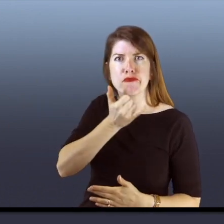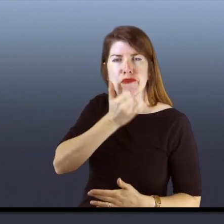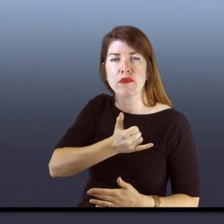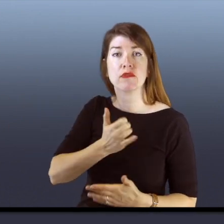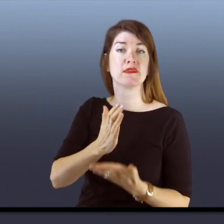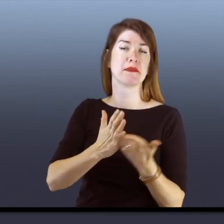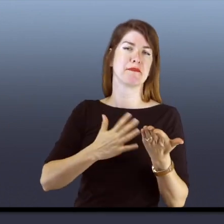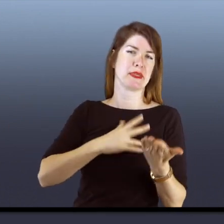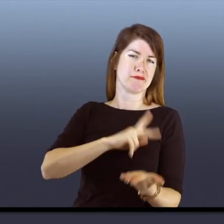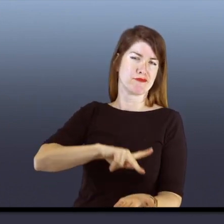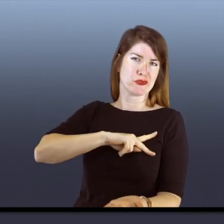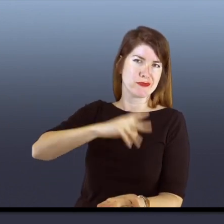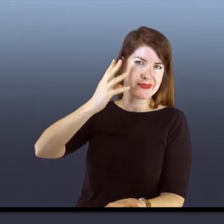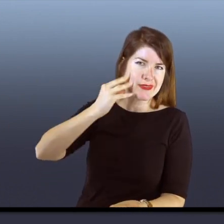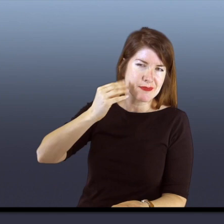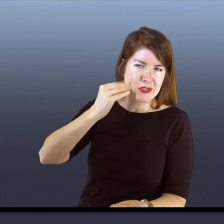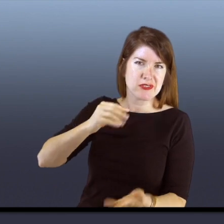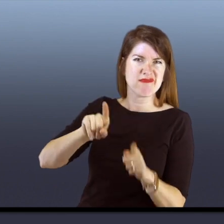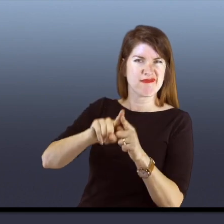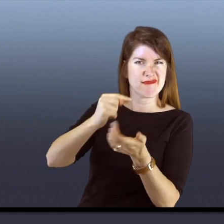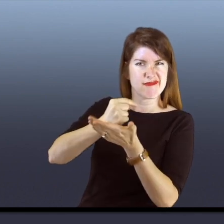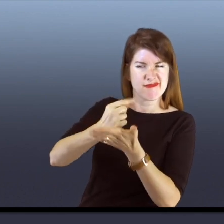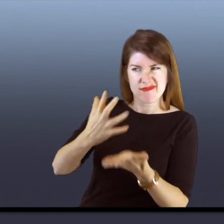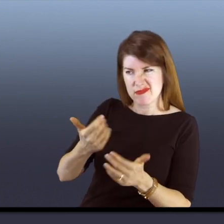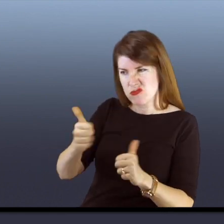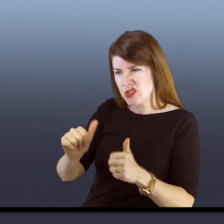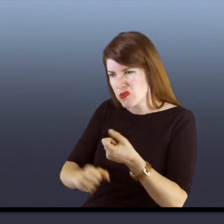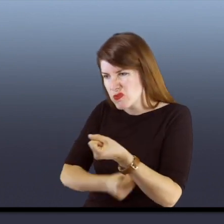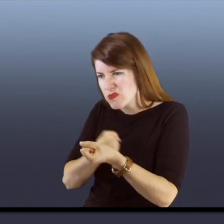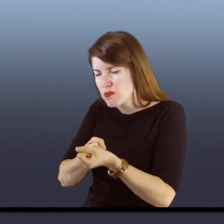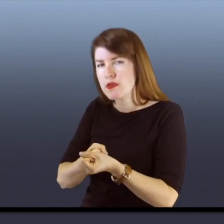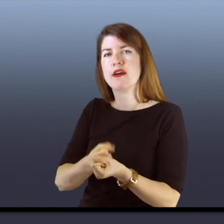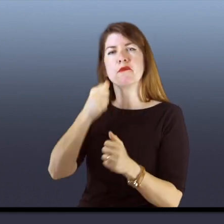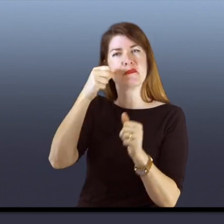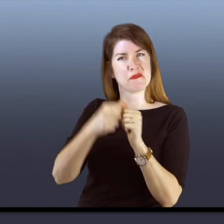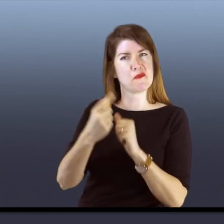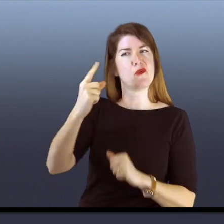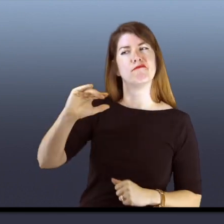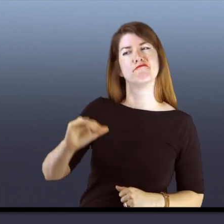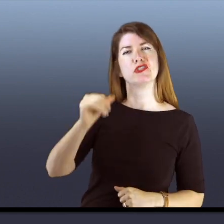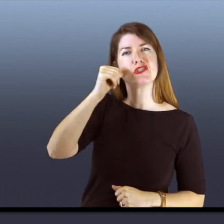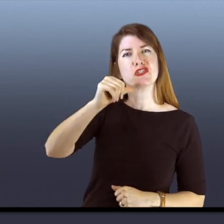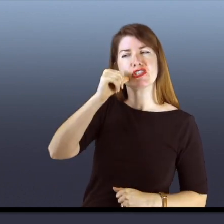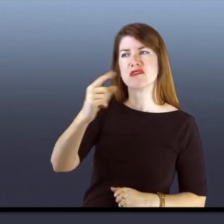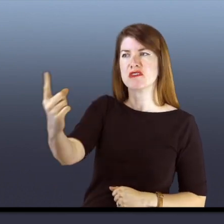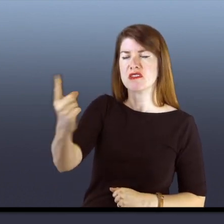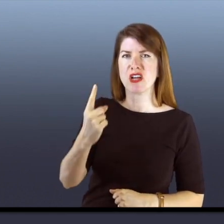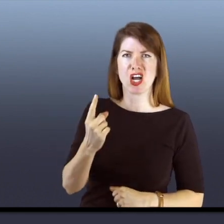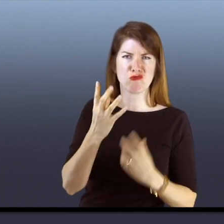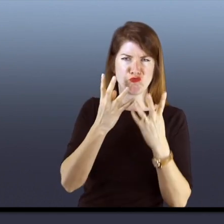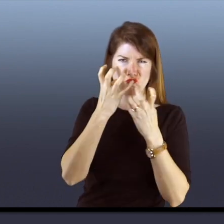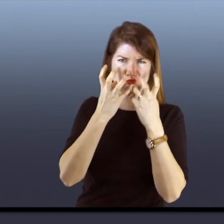So some of my personal experience as a clinician and training support that is we had one little girl who she came in and she was pouty,